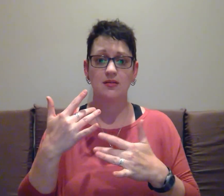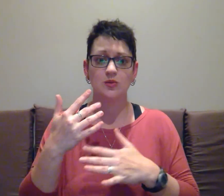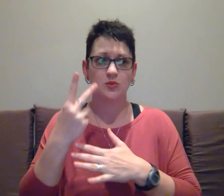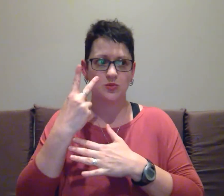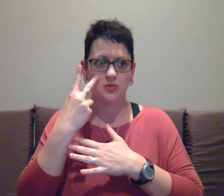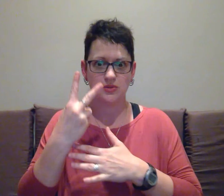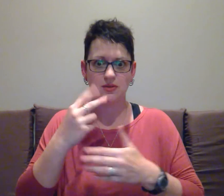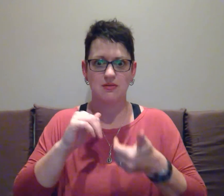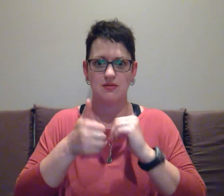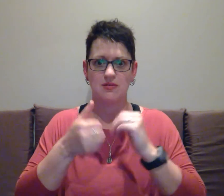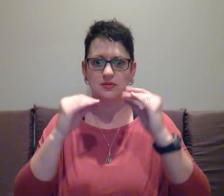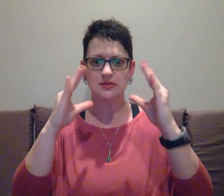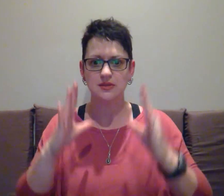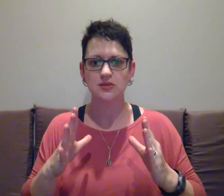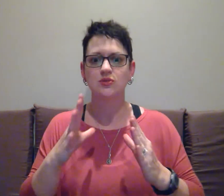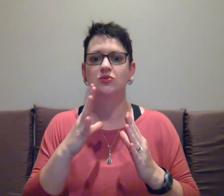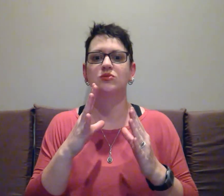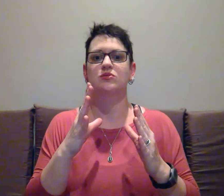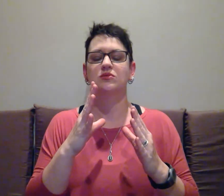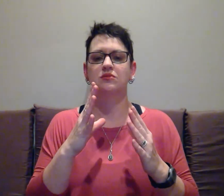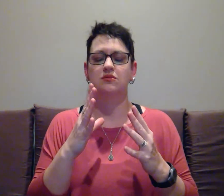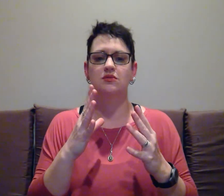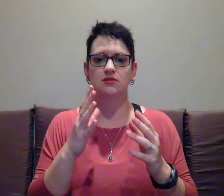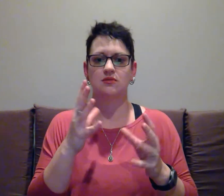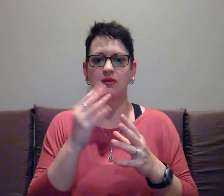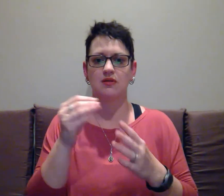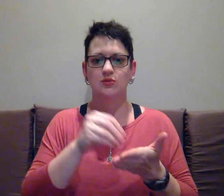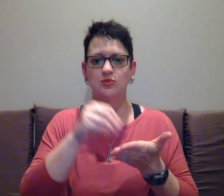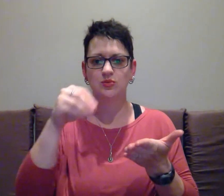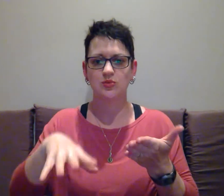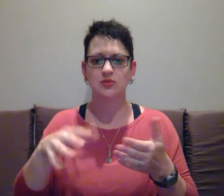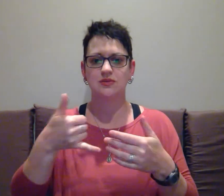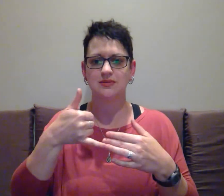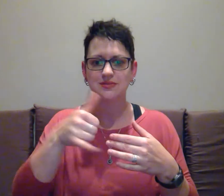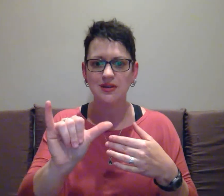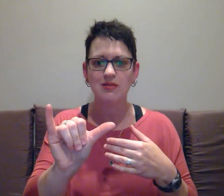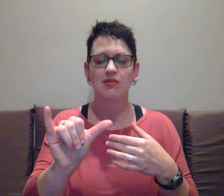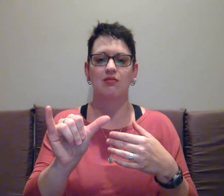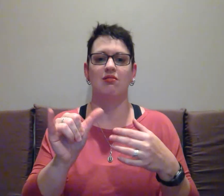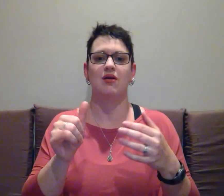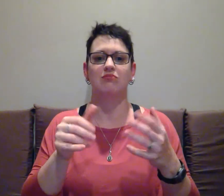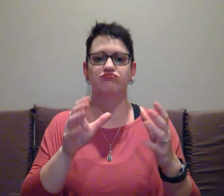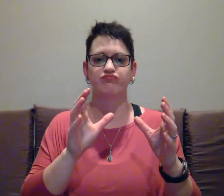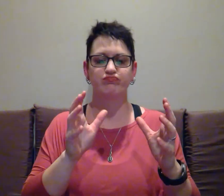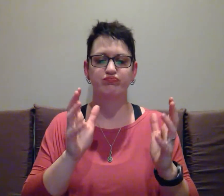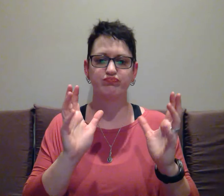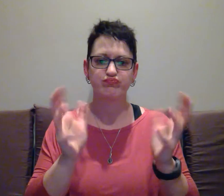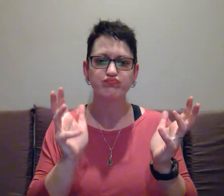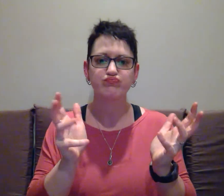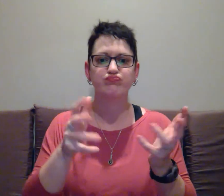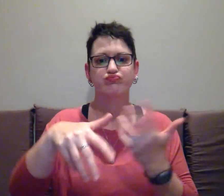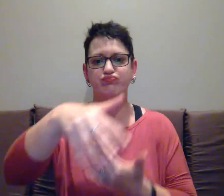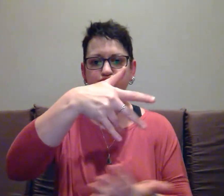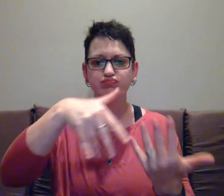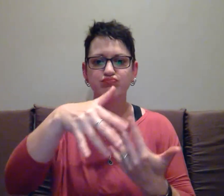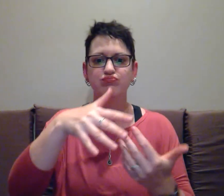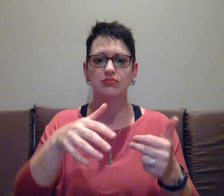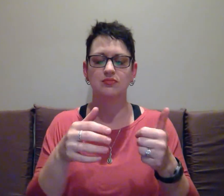to see how teachers and students are still chatting and socializing